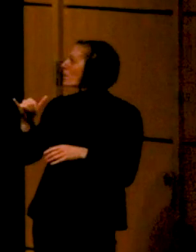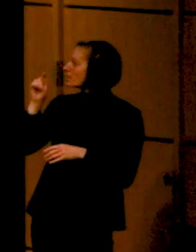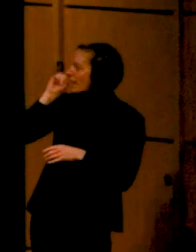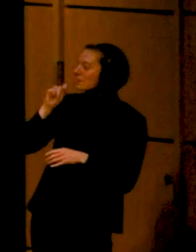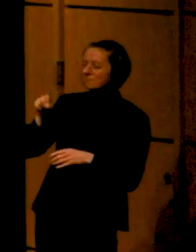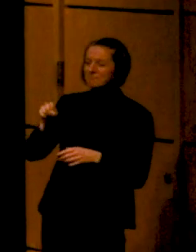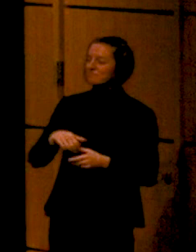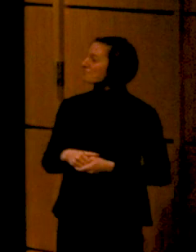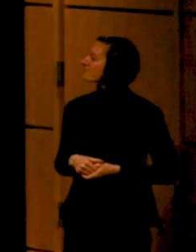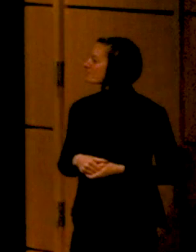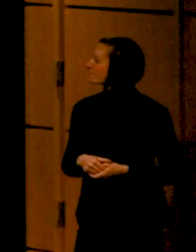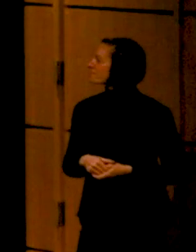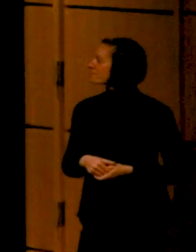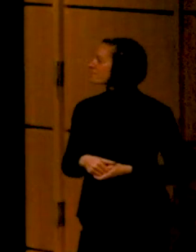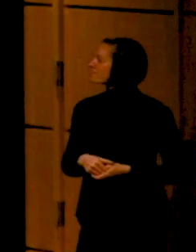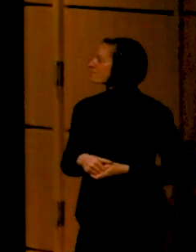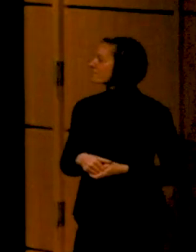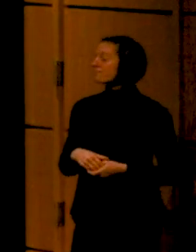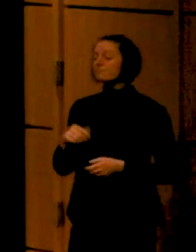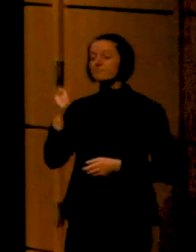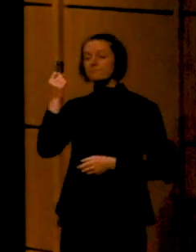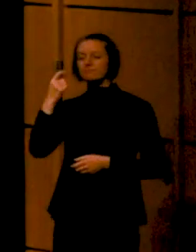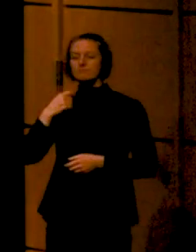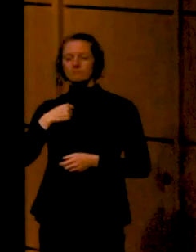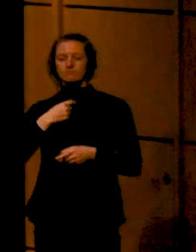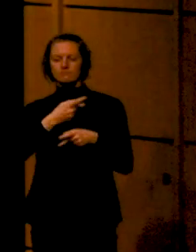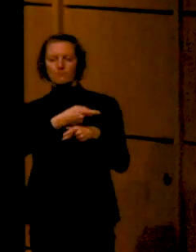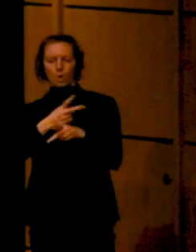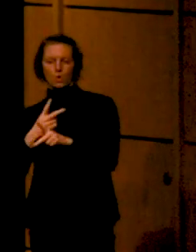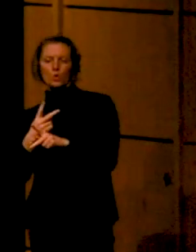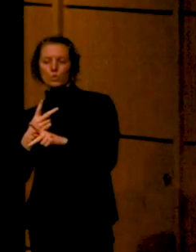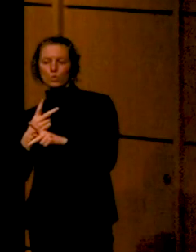And I decided to borrow this picture from Buzzy.